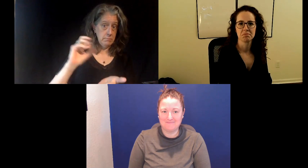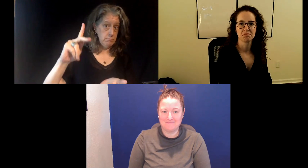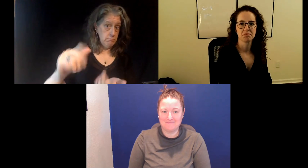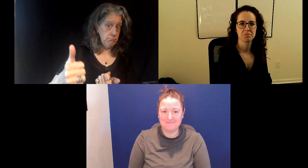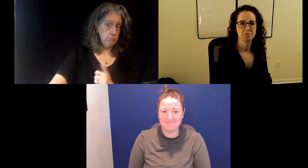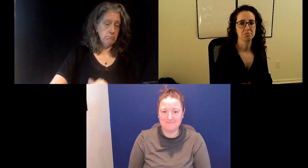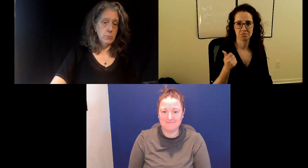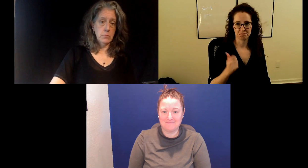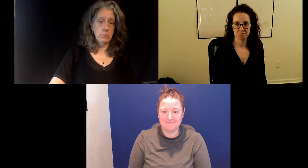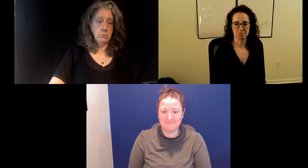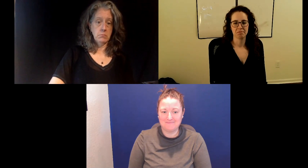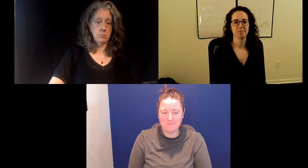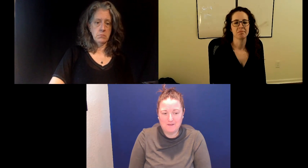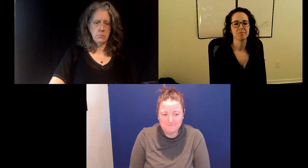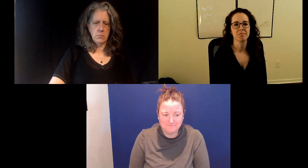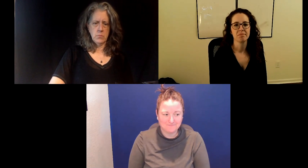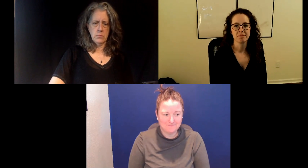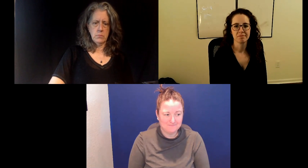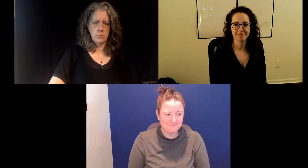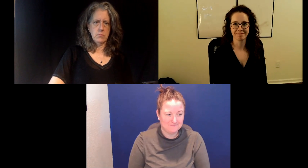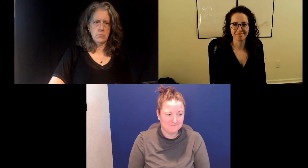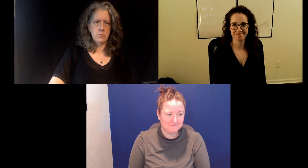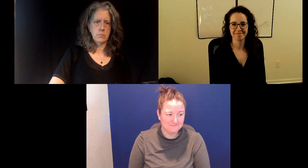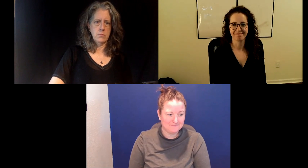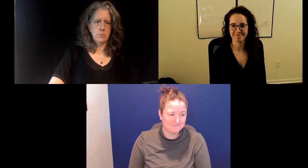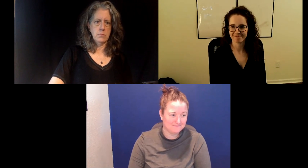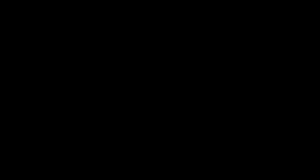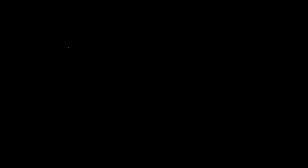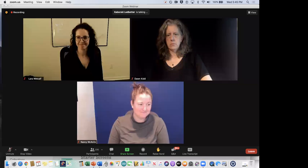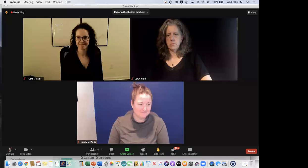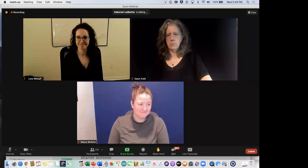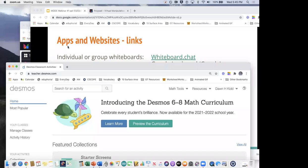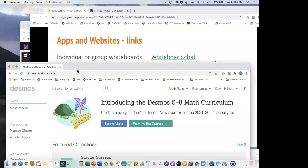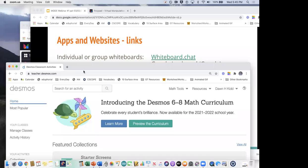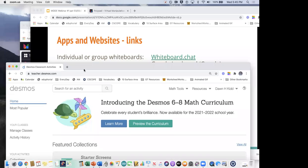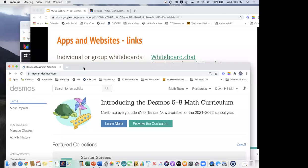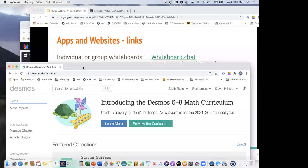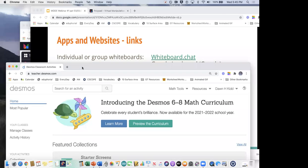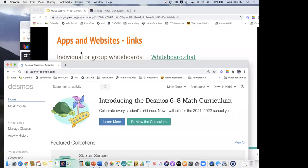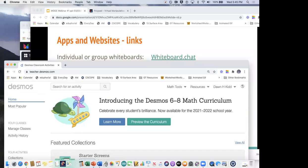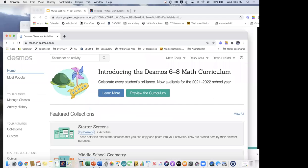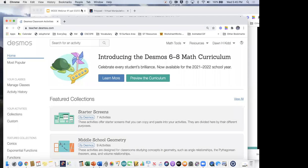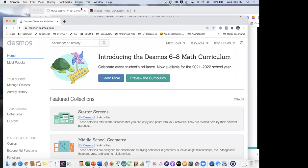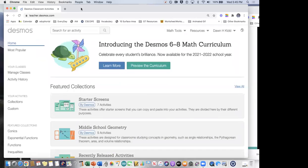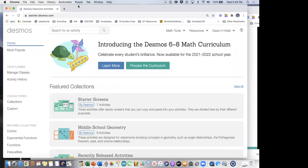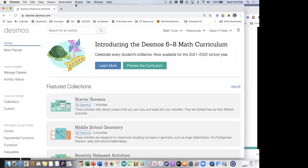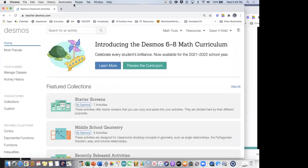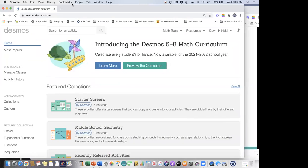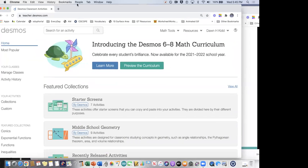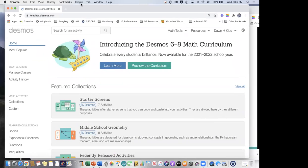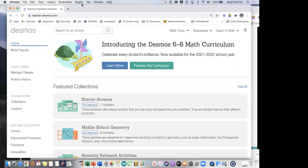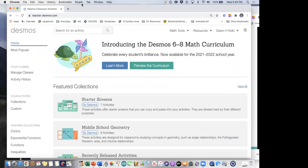can i share the screen again would be we'd be okay with trying that again sure go for it okay i was